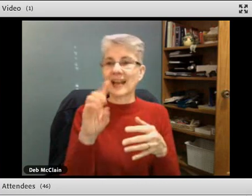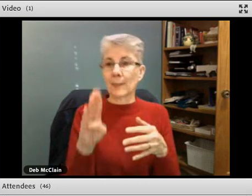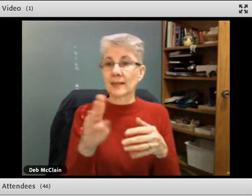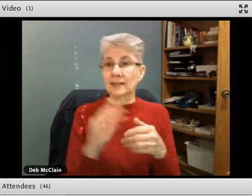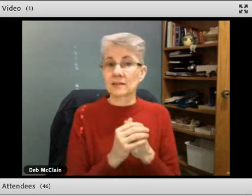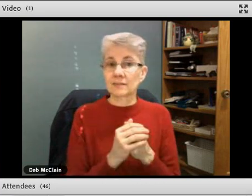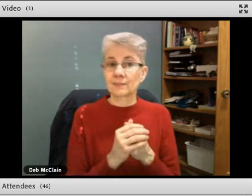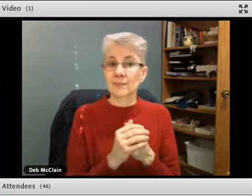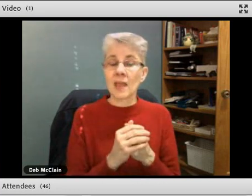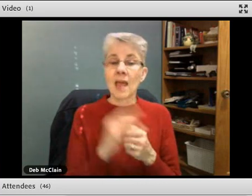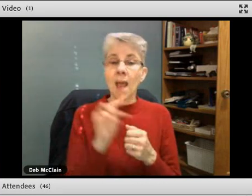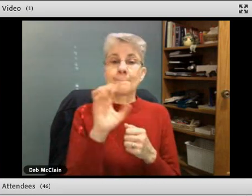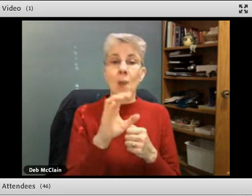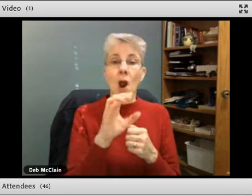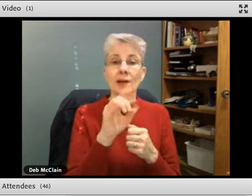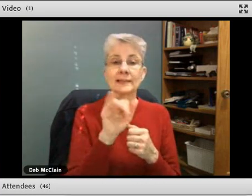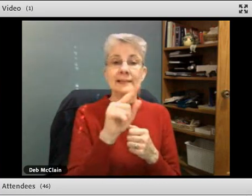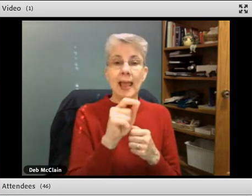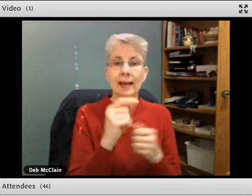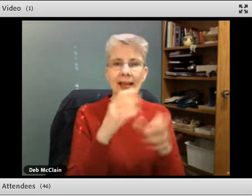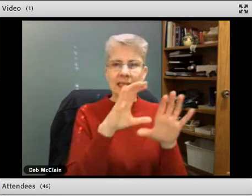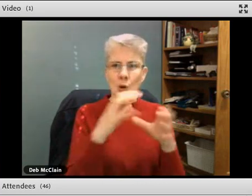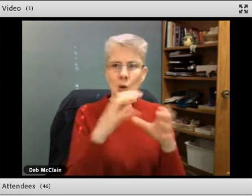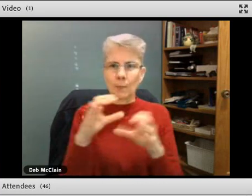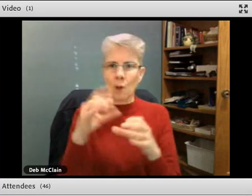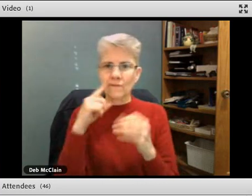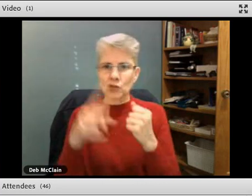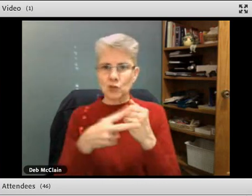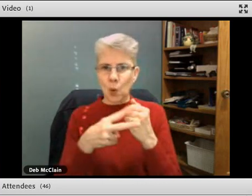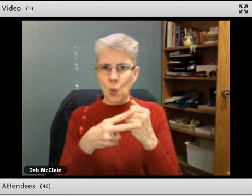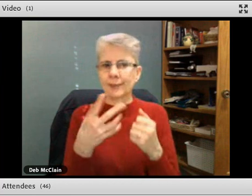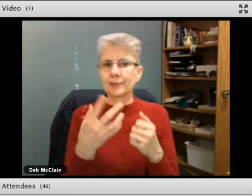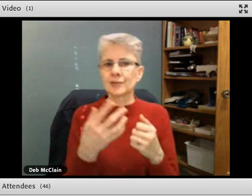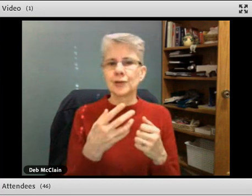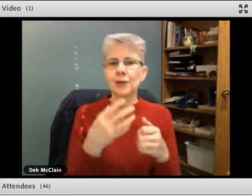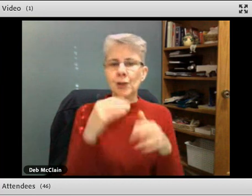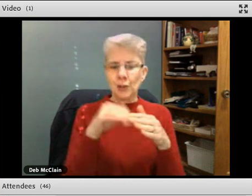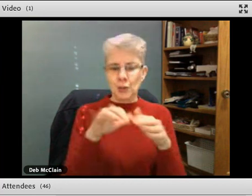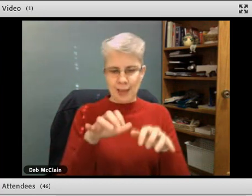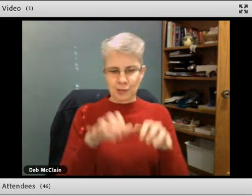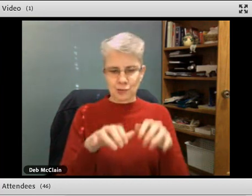You enter your MARC data. You upload a record in the MARC format, but the system doesn't always store